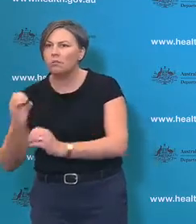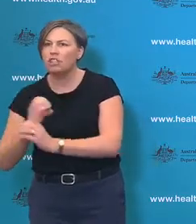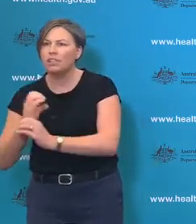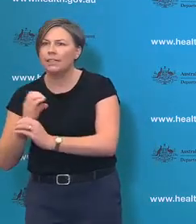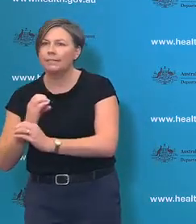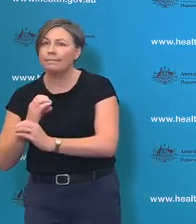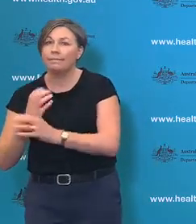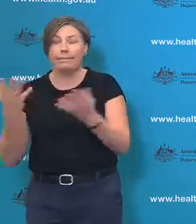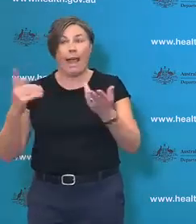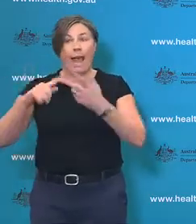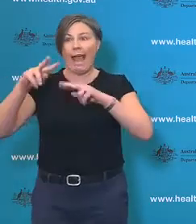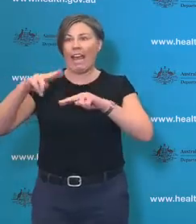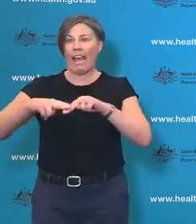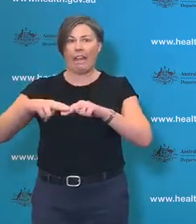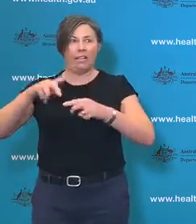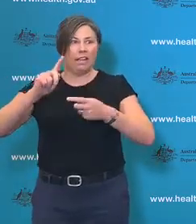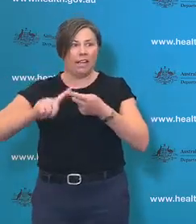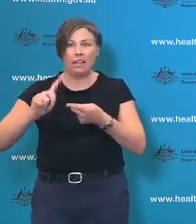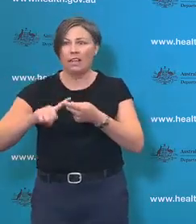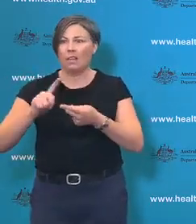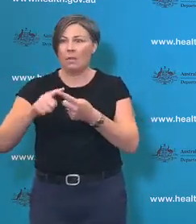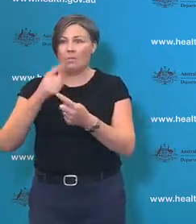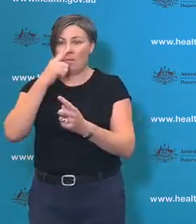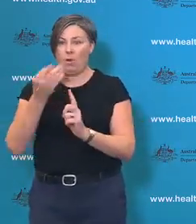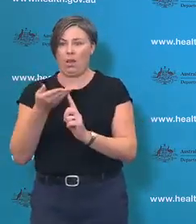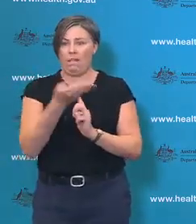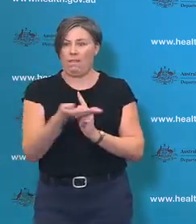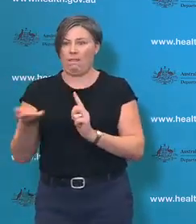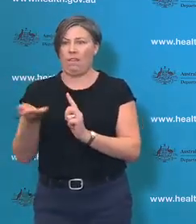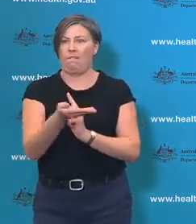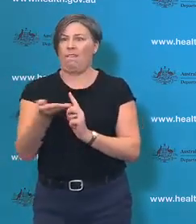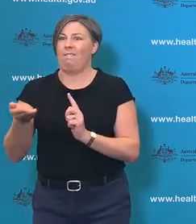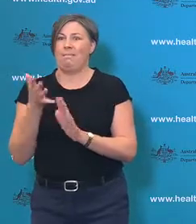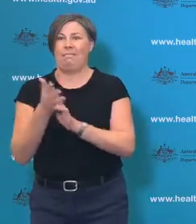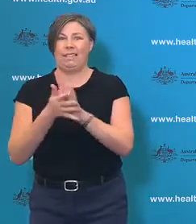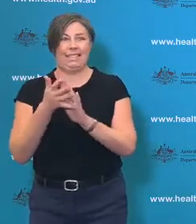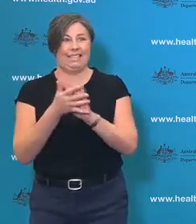people who are at serious risk if they contract COVID-19 being hospitalized.